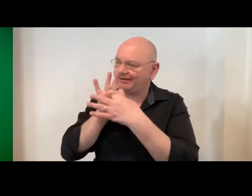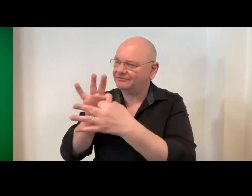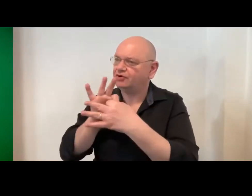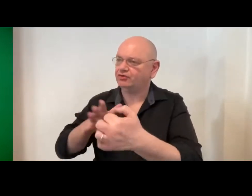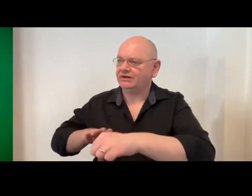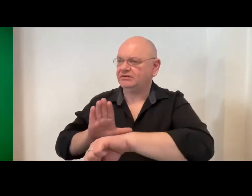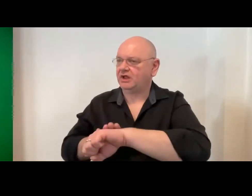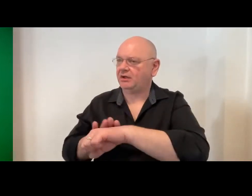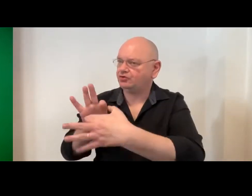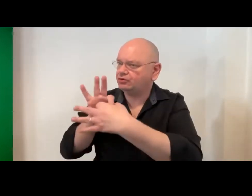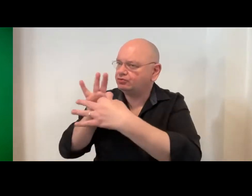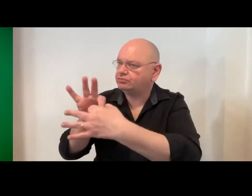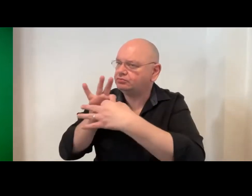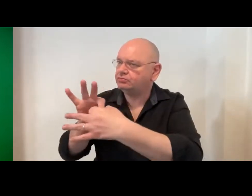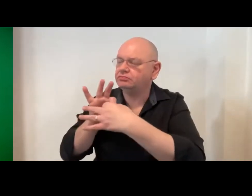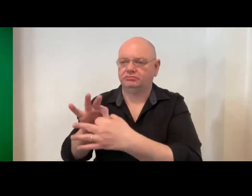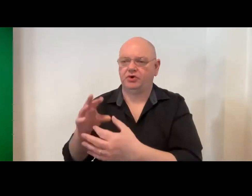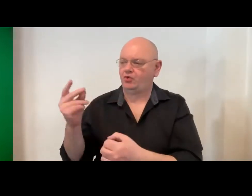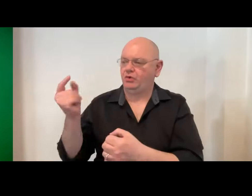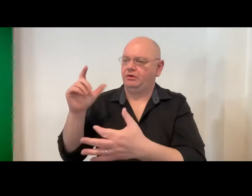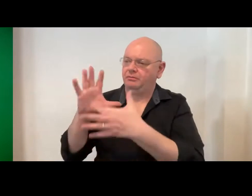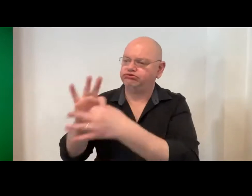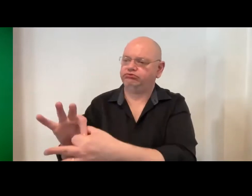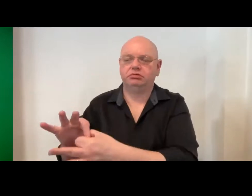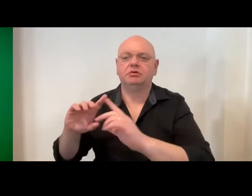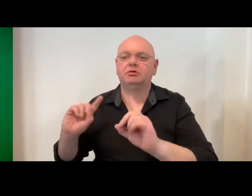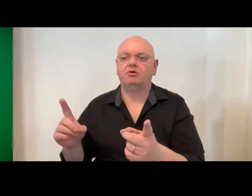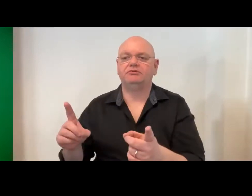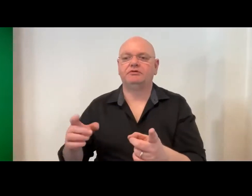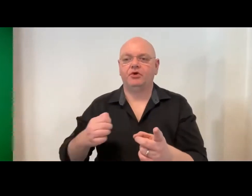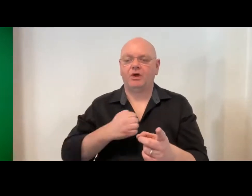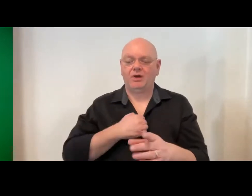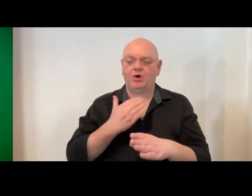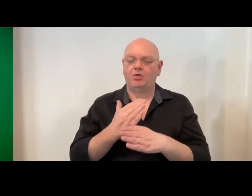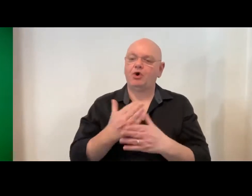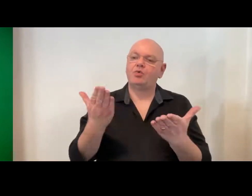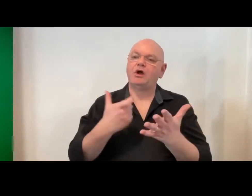borne out in the South East projects and your lived experience? What have you done to mitigate against this?